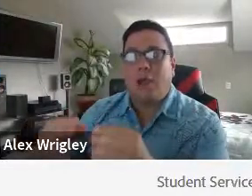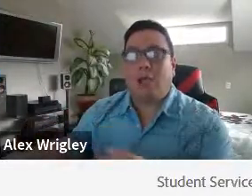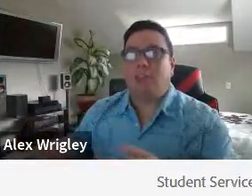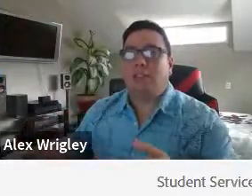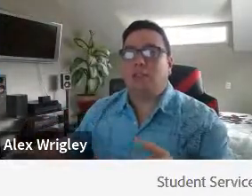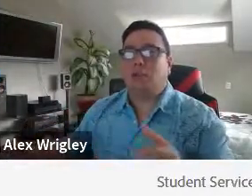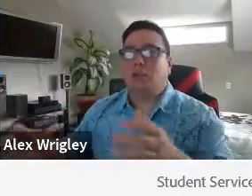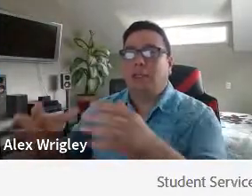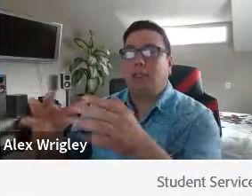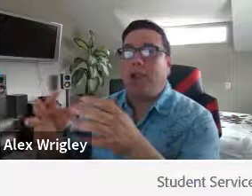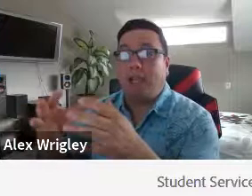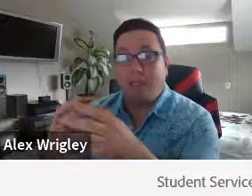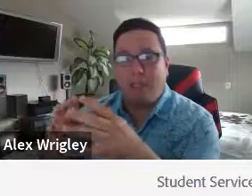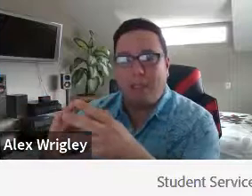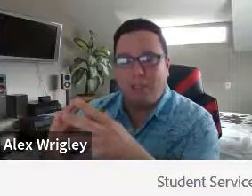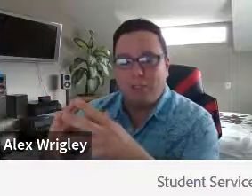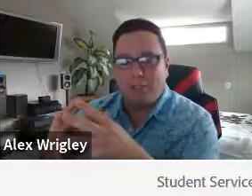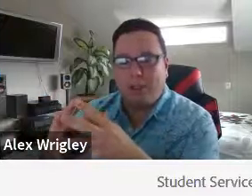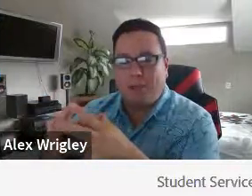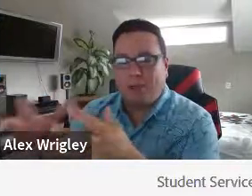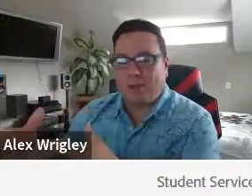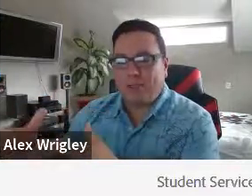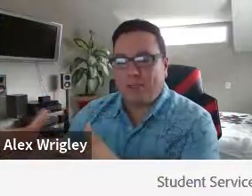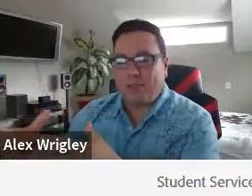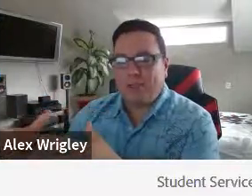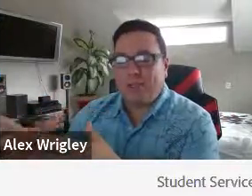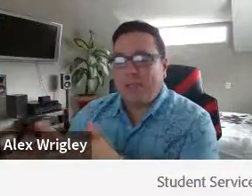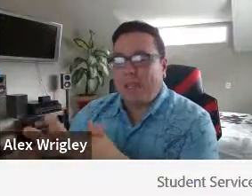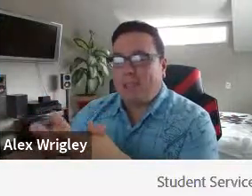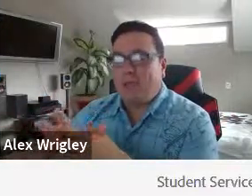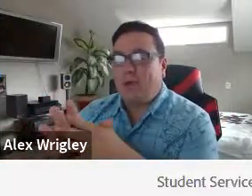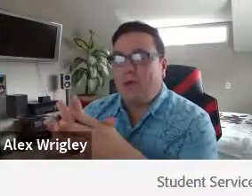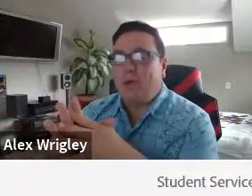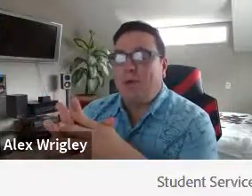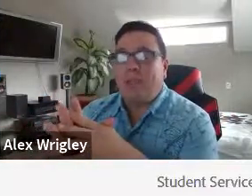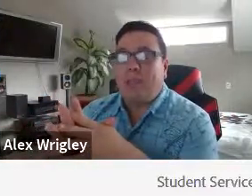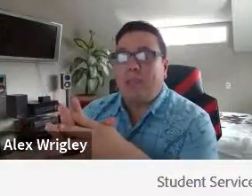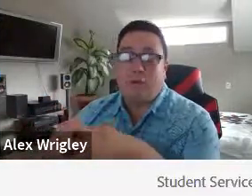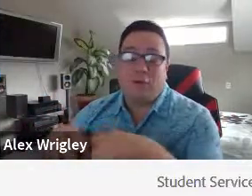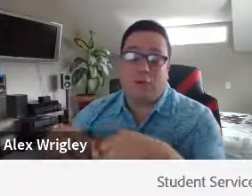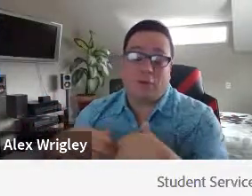not centrally IT-managed by your organization. And so you know, if you're, if